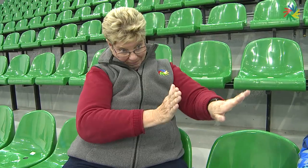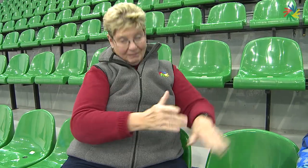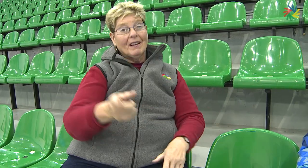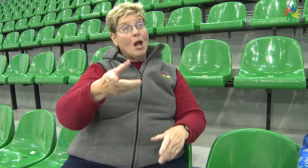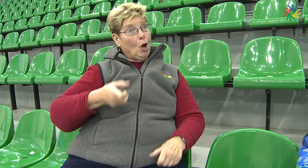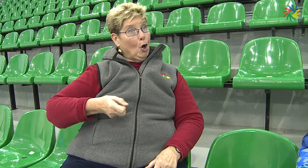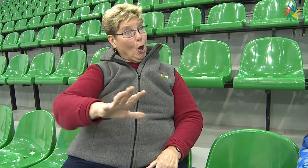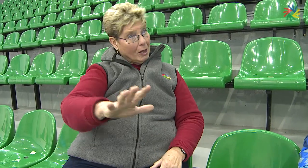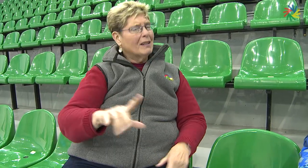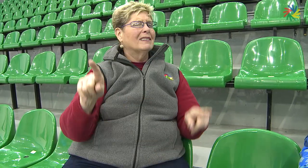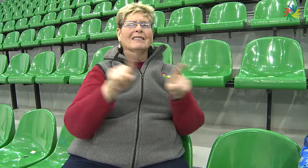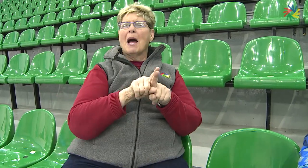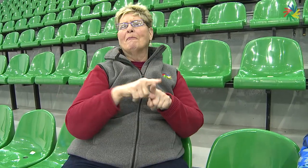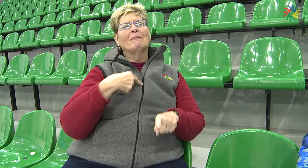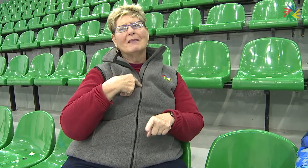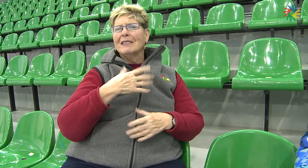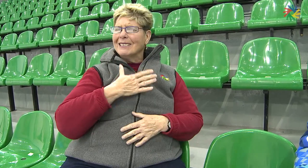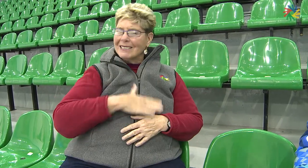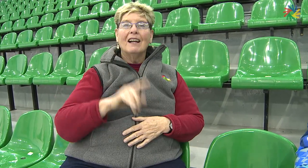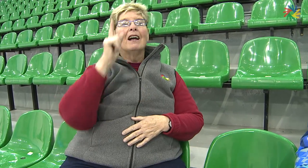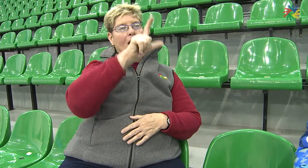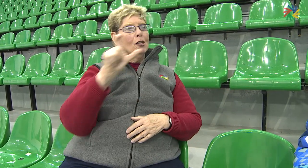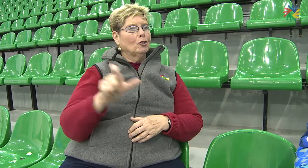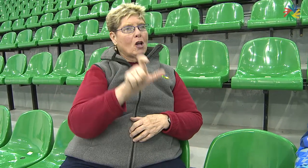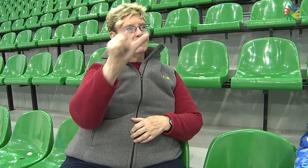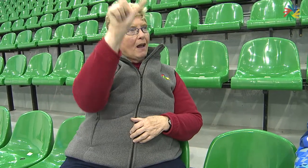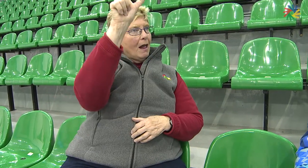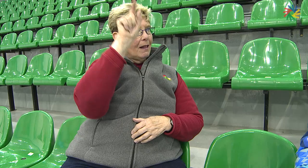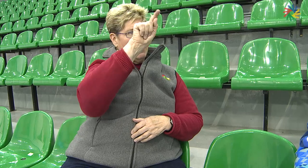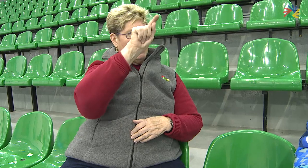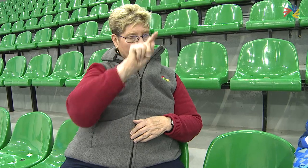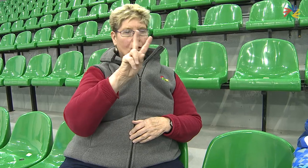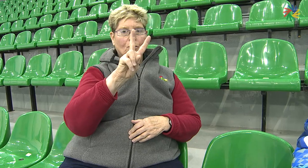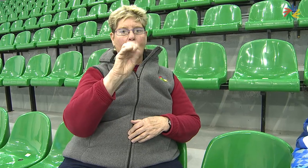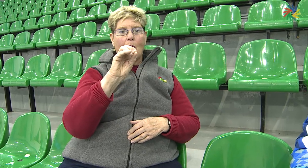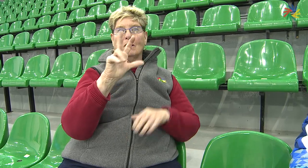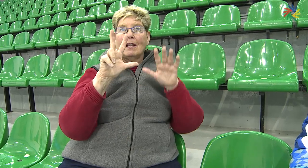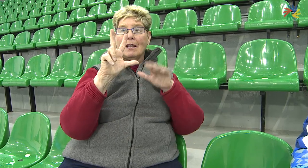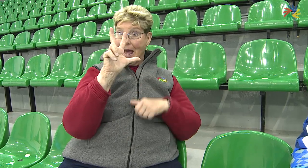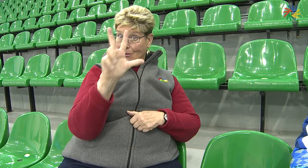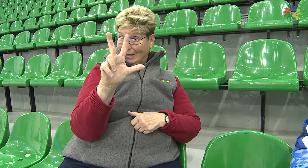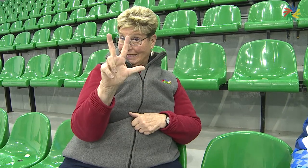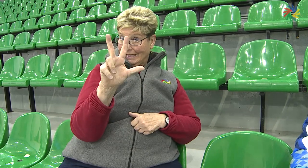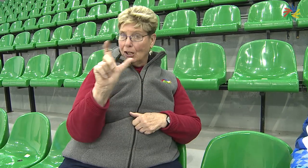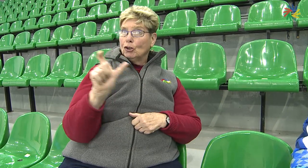Now let's put that aside. As for the curling competition, it underwent the same process. When I was in Sundsvall, in 2003,